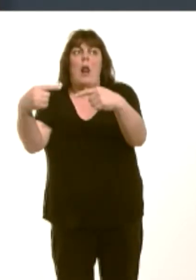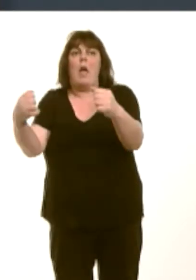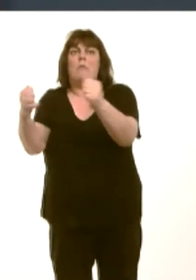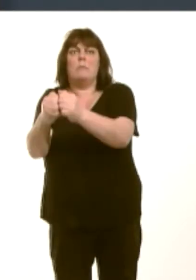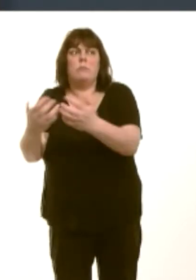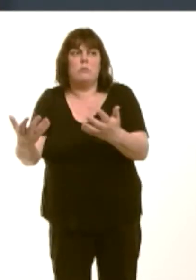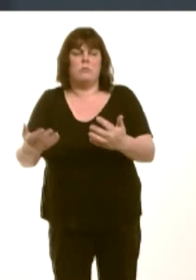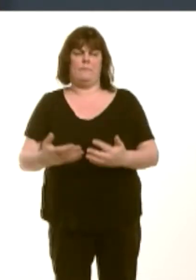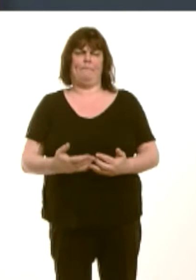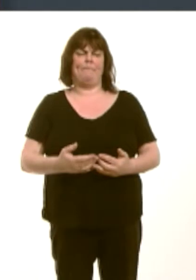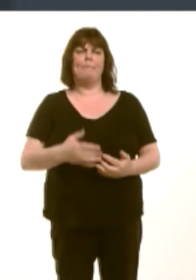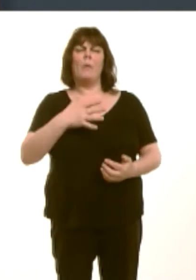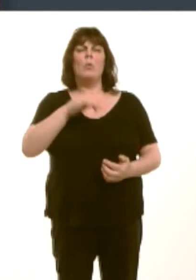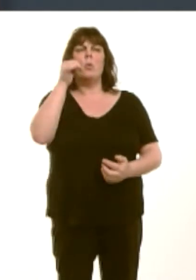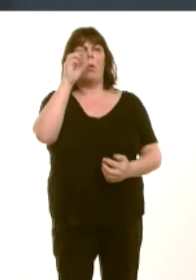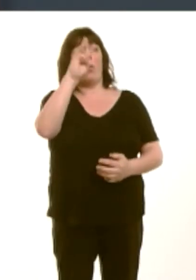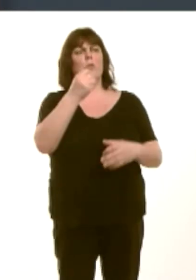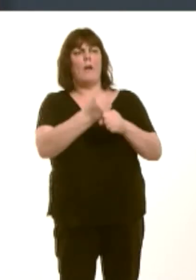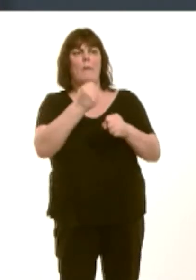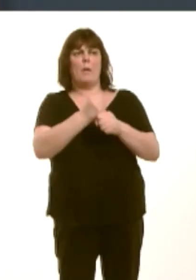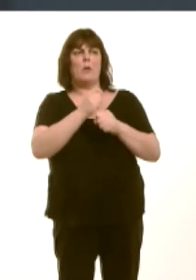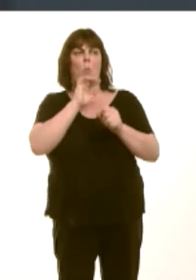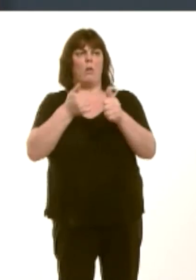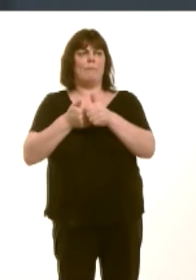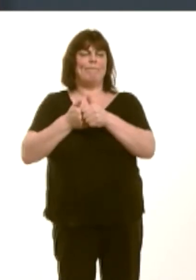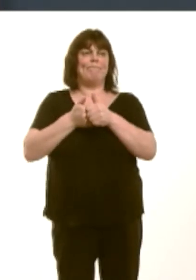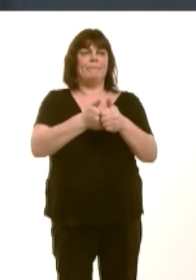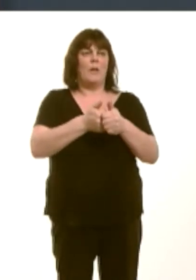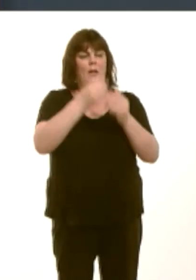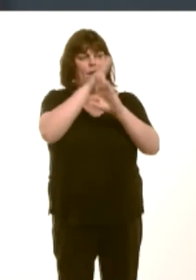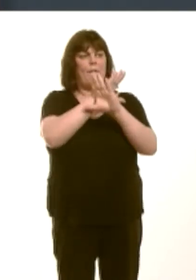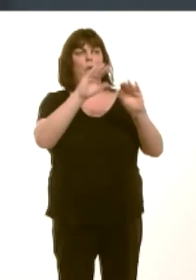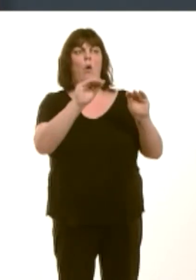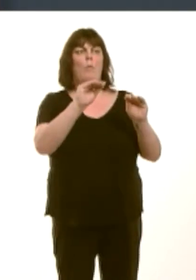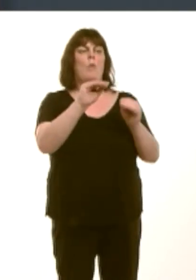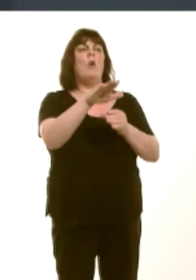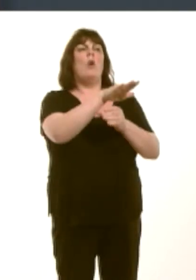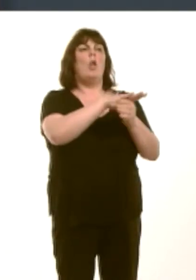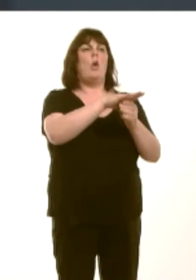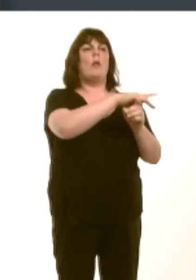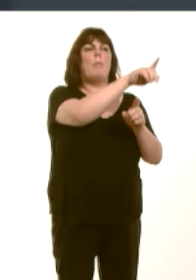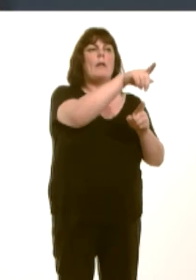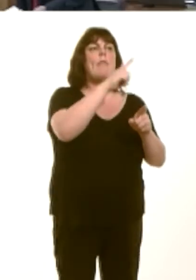What actions can the Welsh Government take to ensure and reassure local residents that NRW works with local authorities transparently? Carwyn Jones: Absolutely.